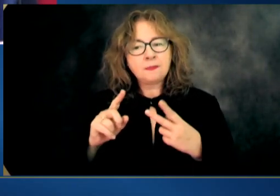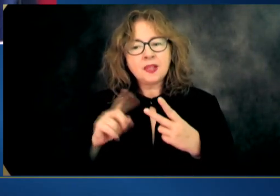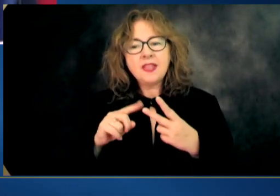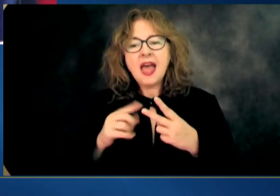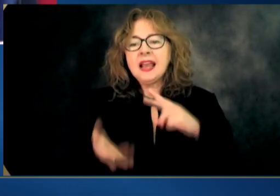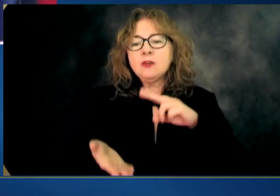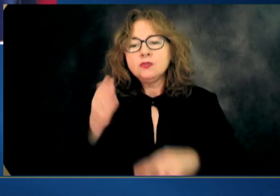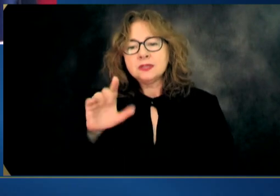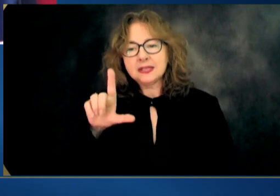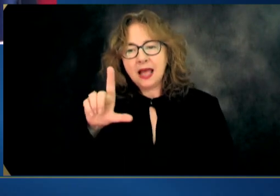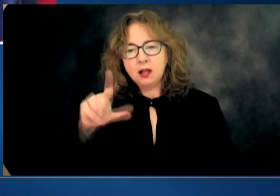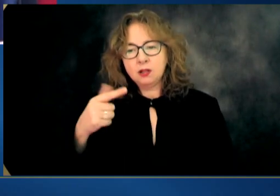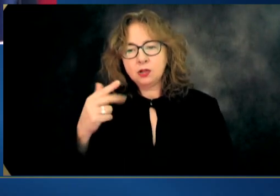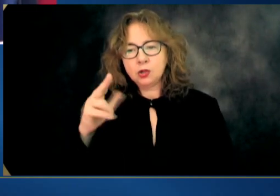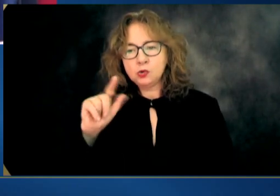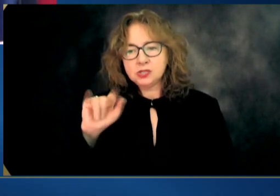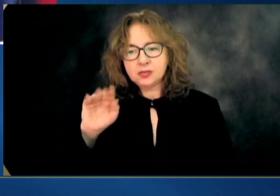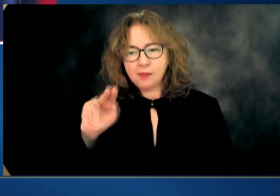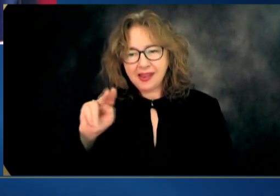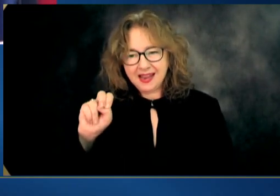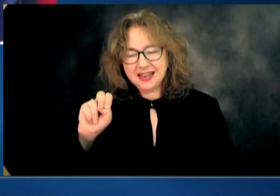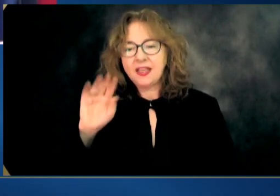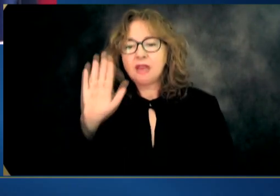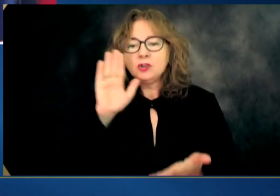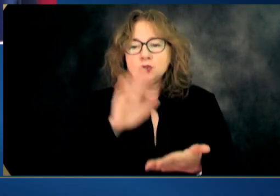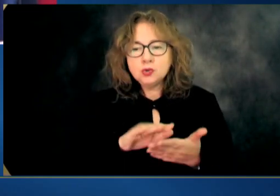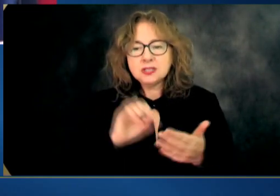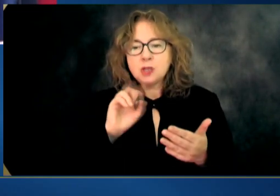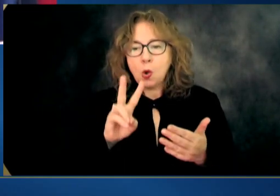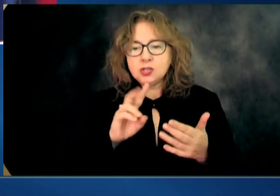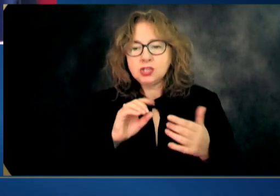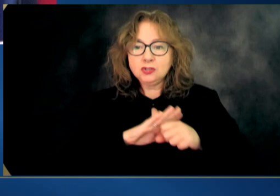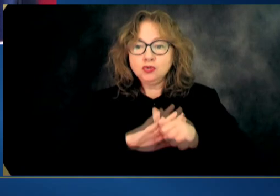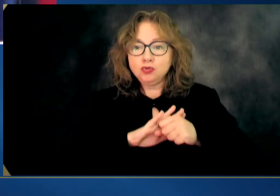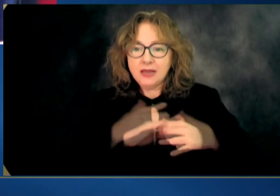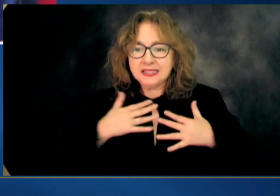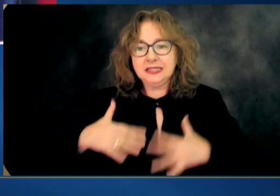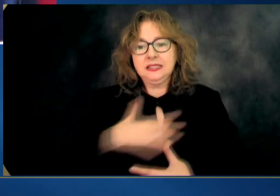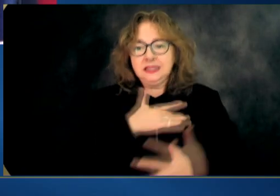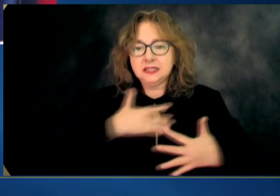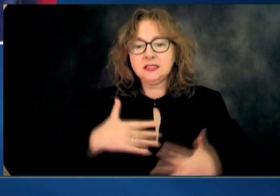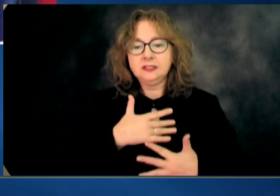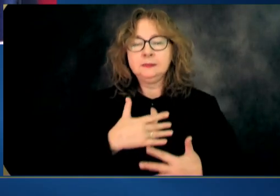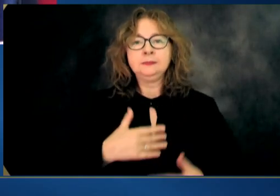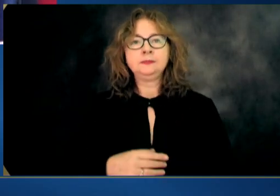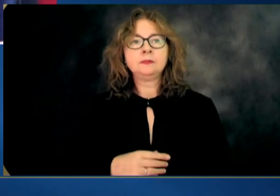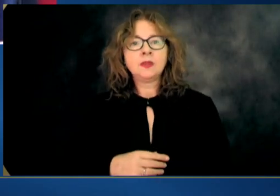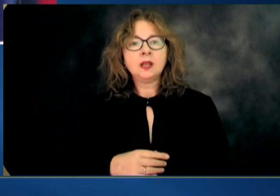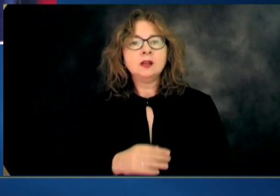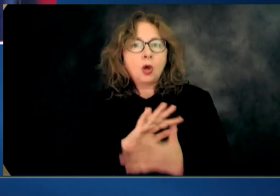which reduces the oxidative stress. So yeah, those are some of the reasons. As far as -- I